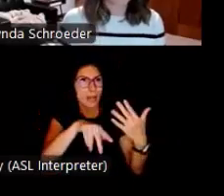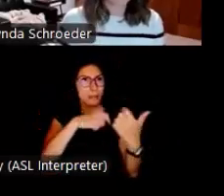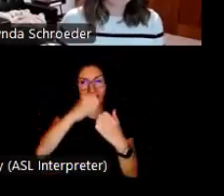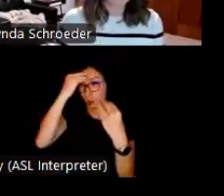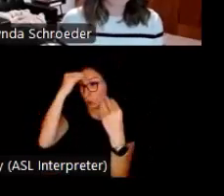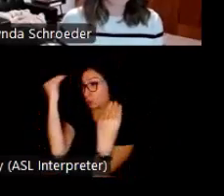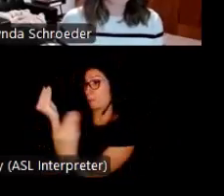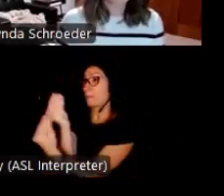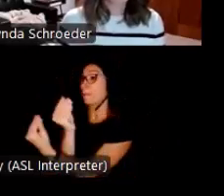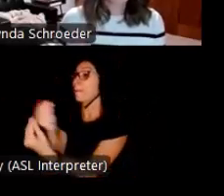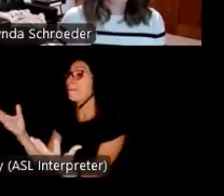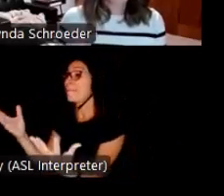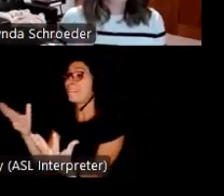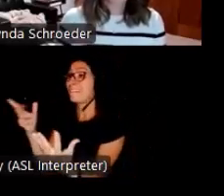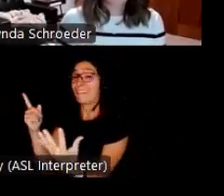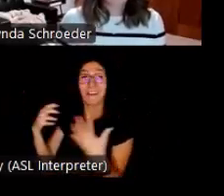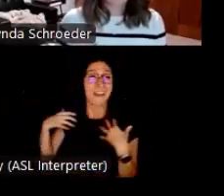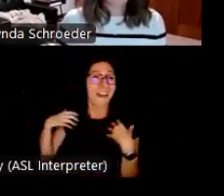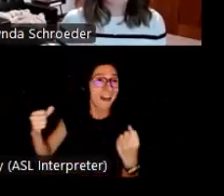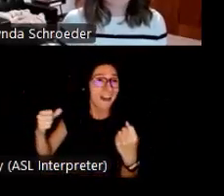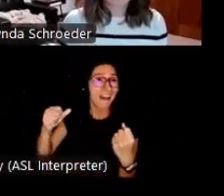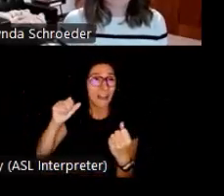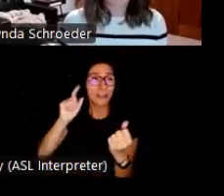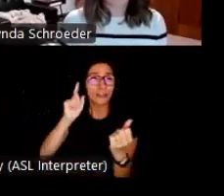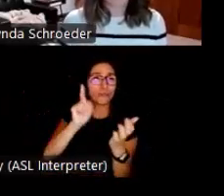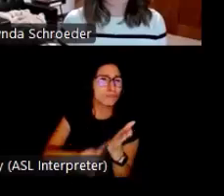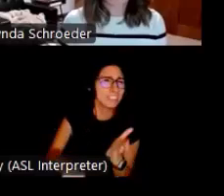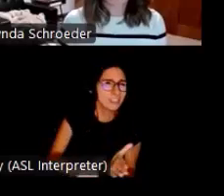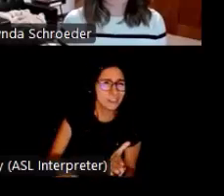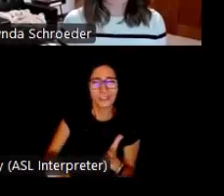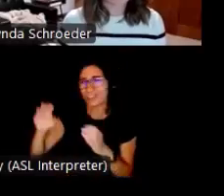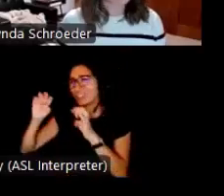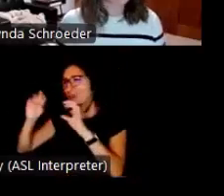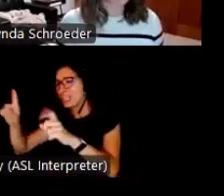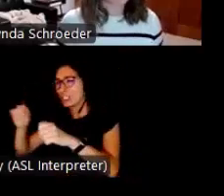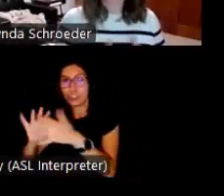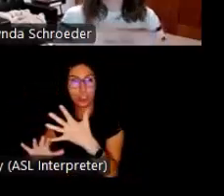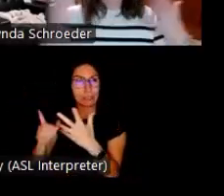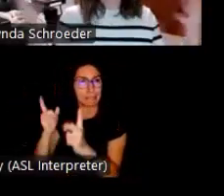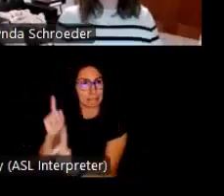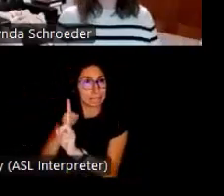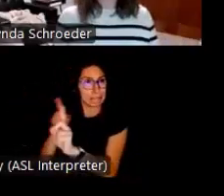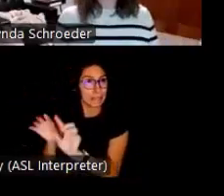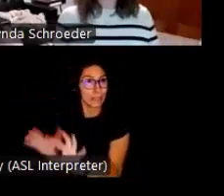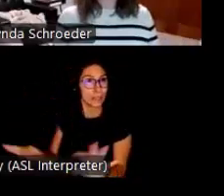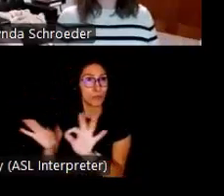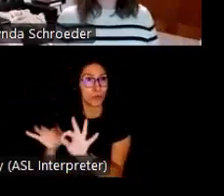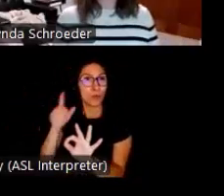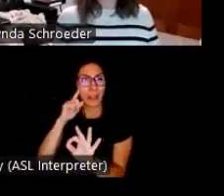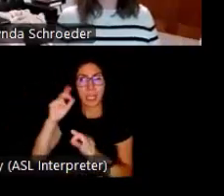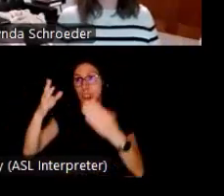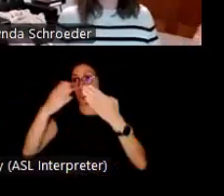research, we really need to consider if we are trying to translate to rural broadly, so